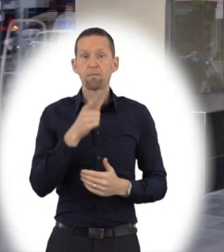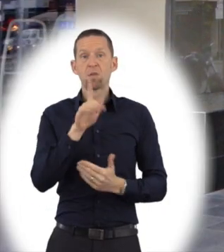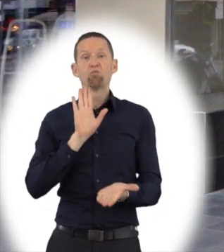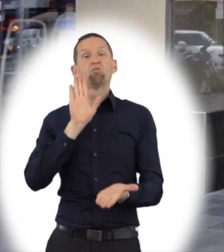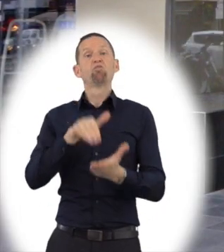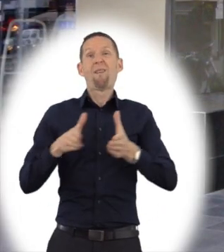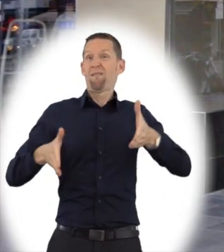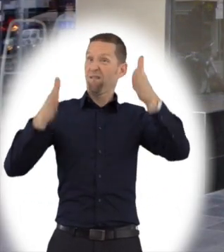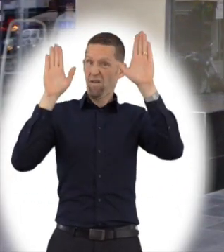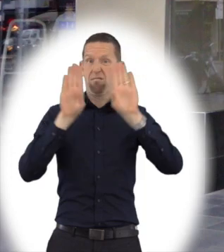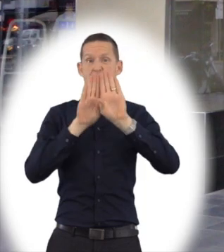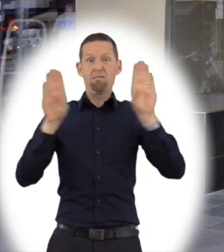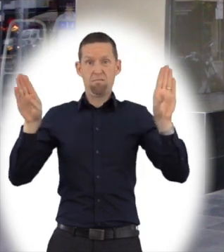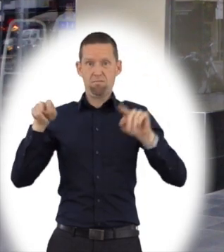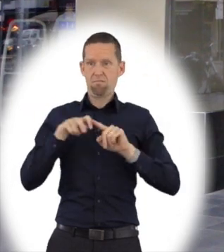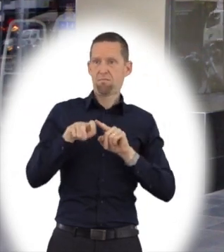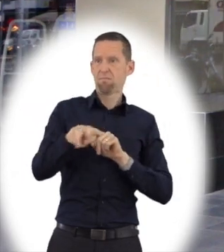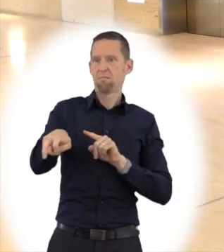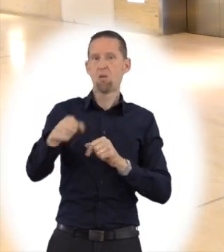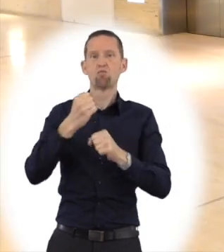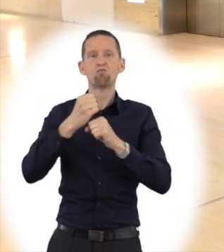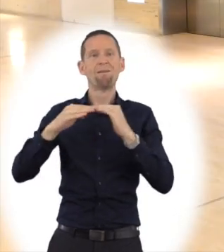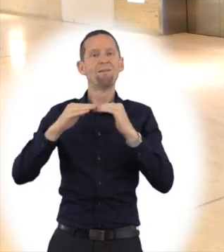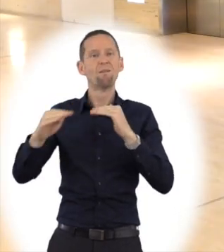When you arrive at the Commission, make your way through the foyer to the ground floor